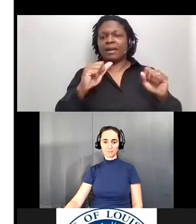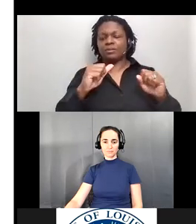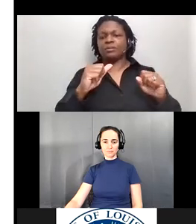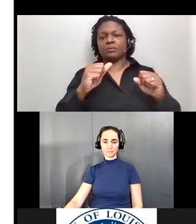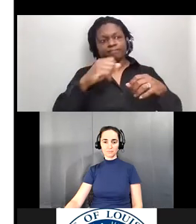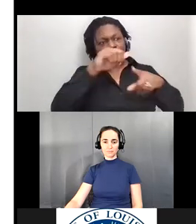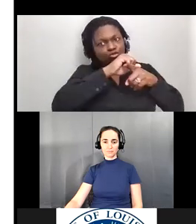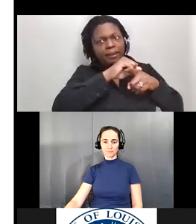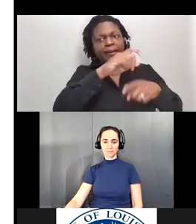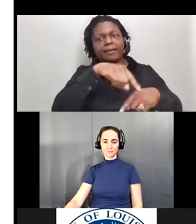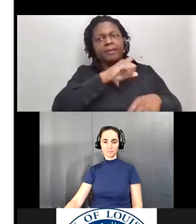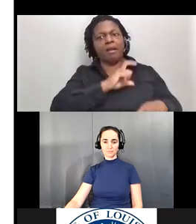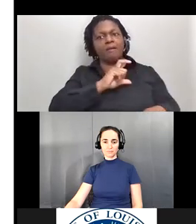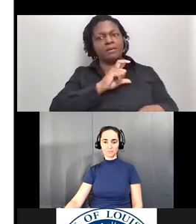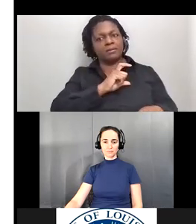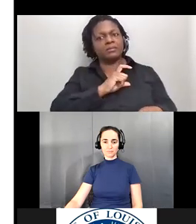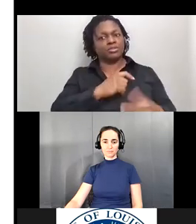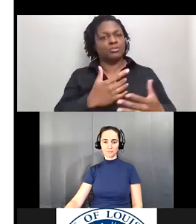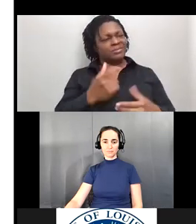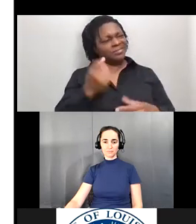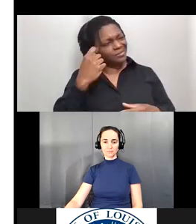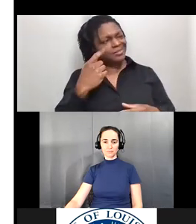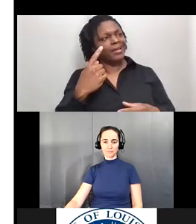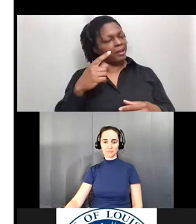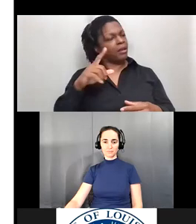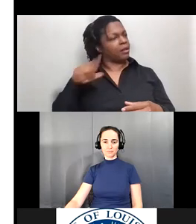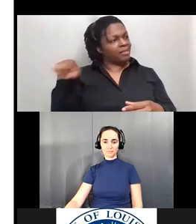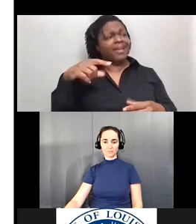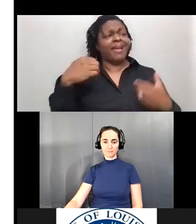16:09:08 Be polite and understand kind of the perspective that individuals with disabilities